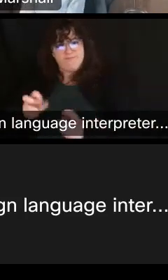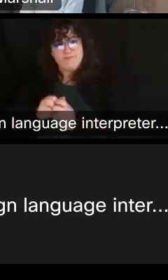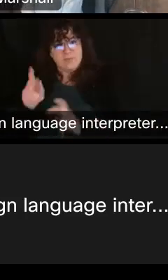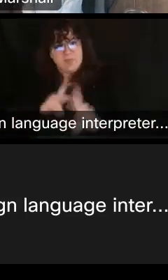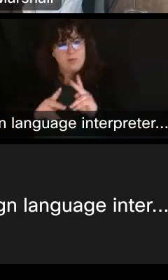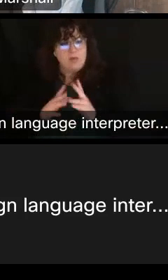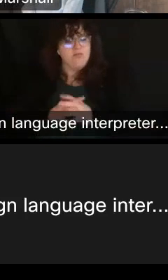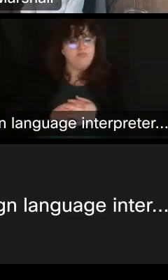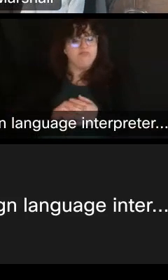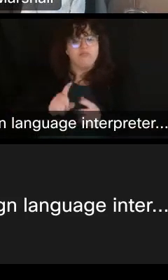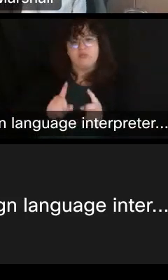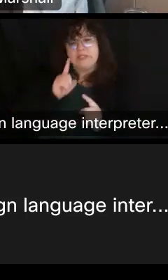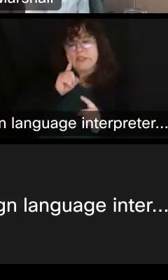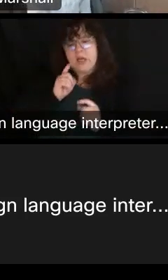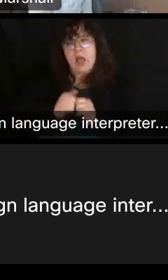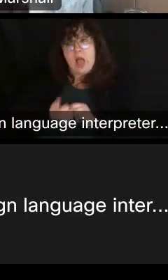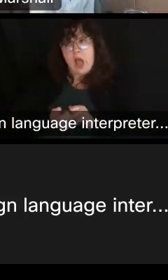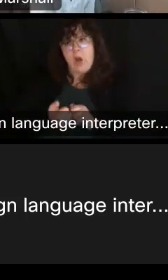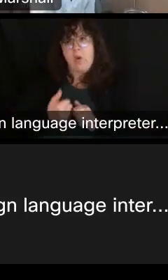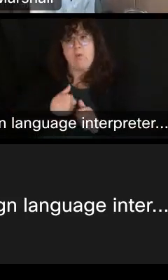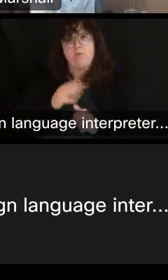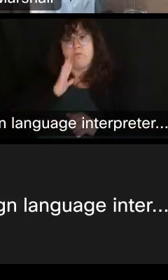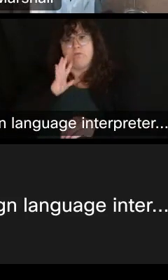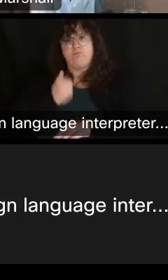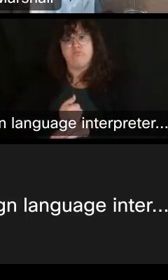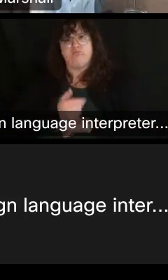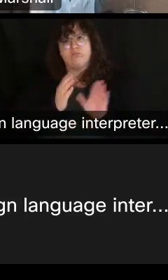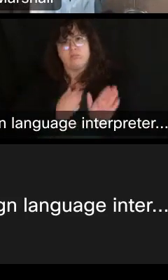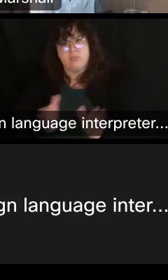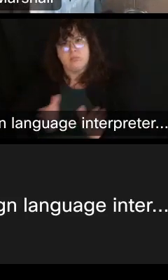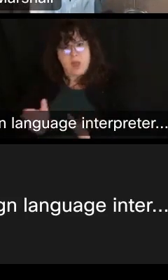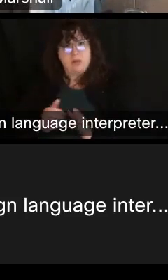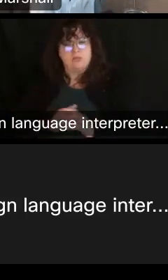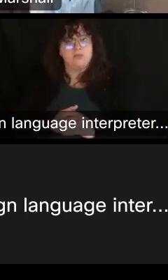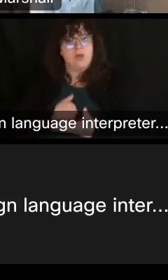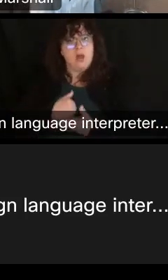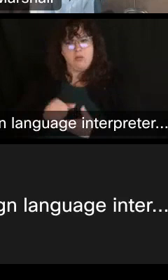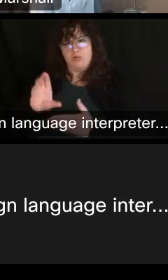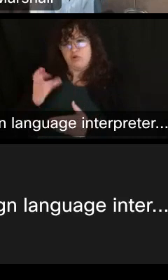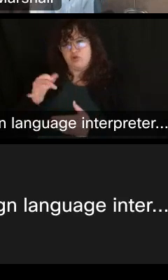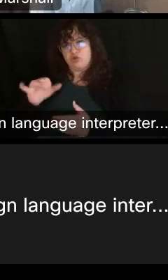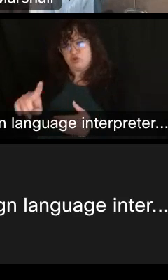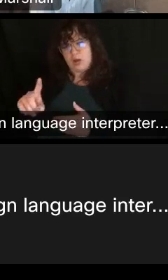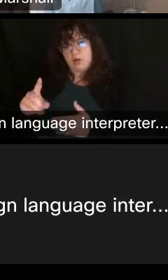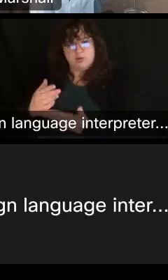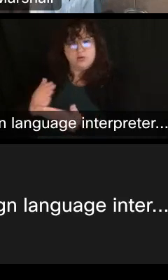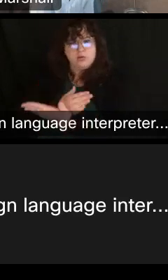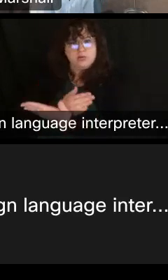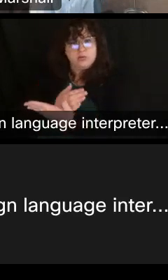going to develop a plan that can keep a child at the lower end of the continuum? And there's